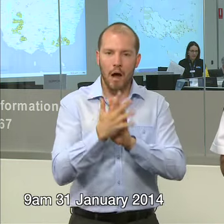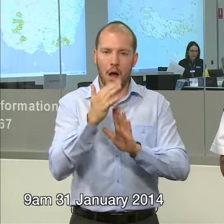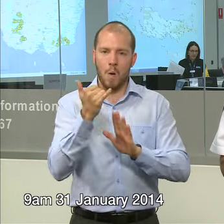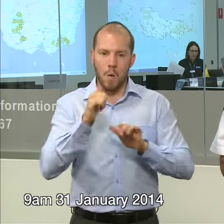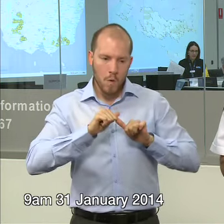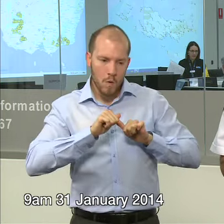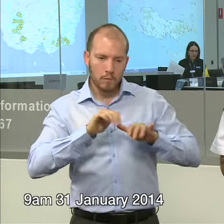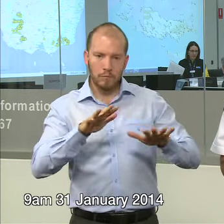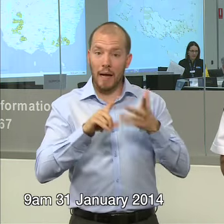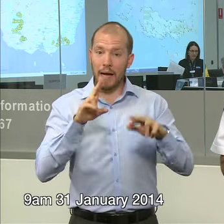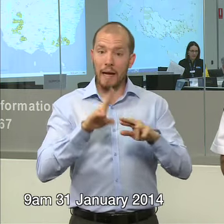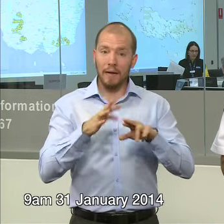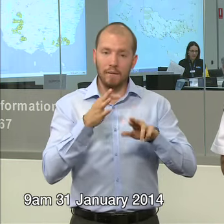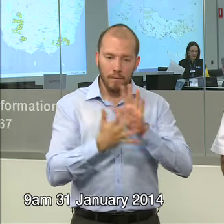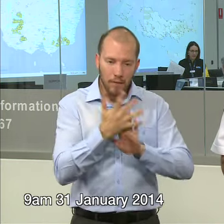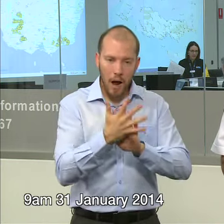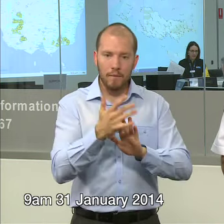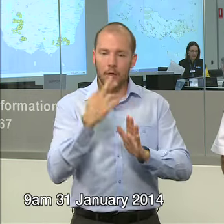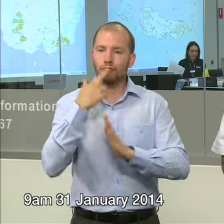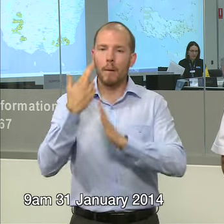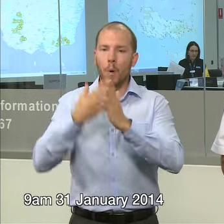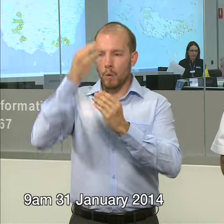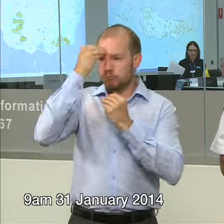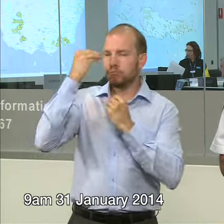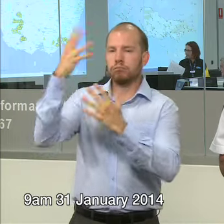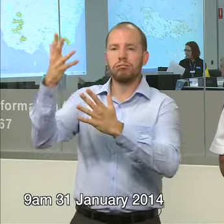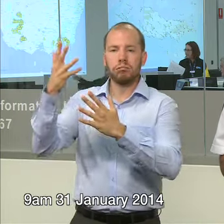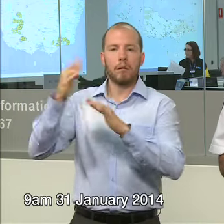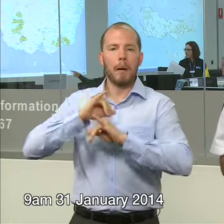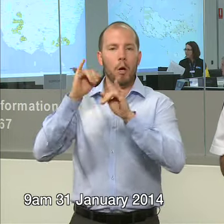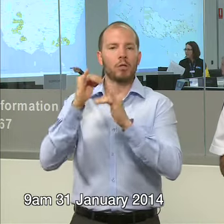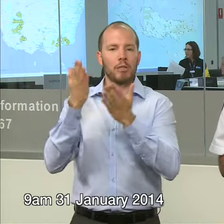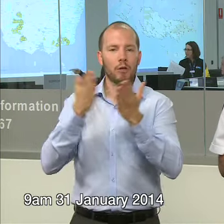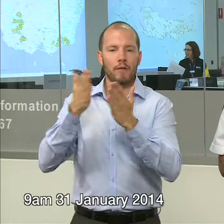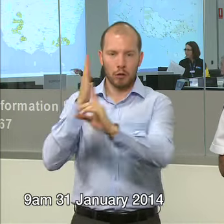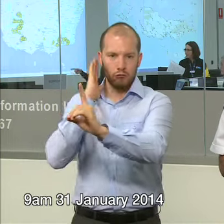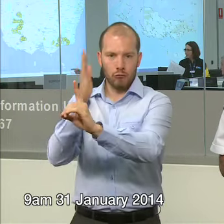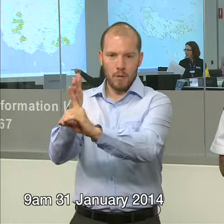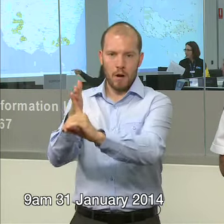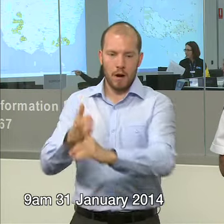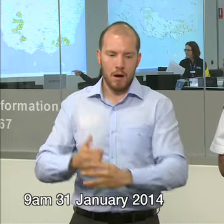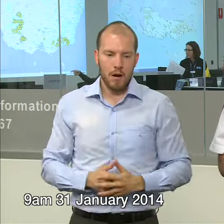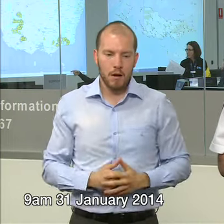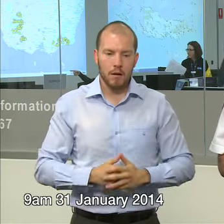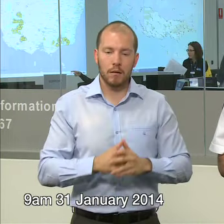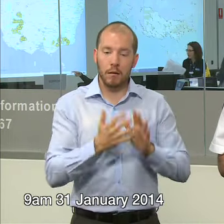a fire does start, that they report it straight away Fire resources are in a good space.